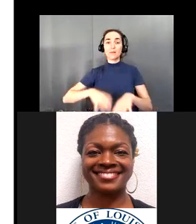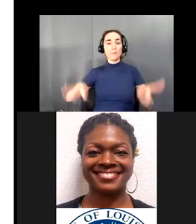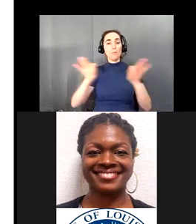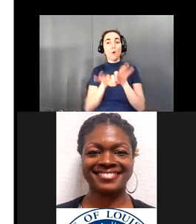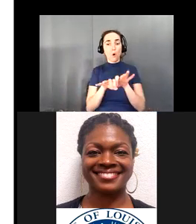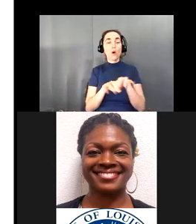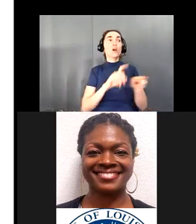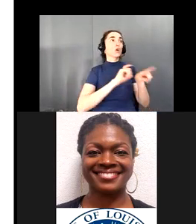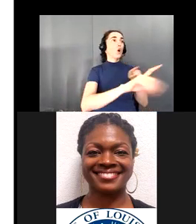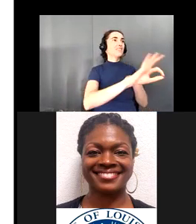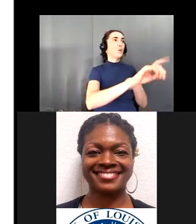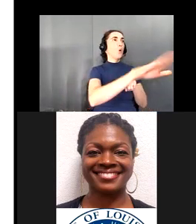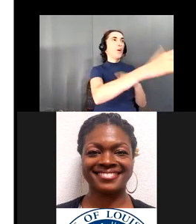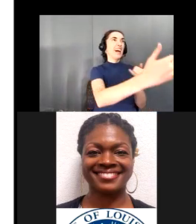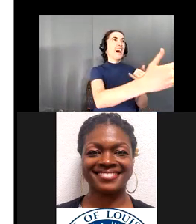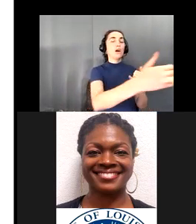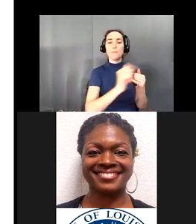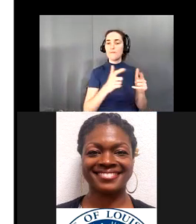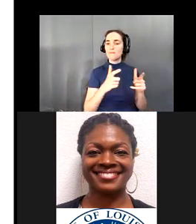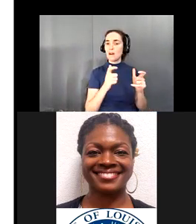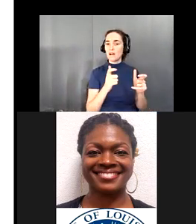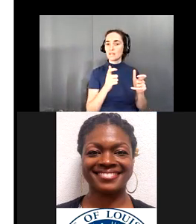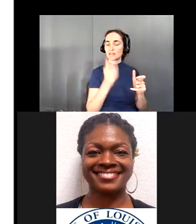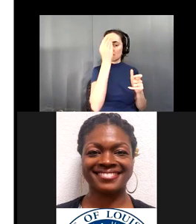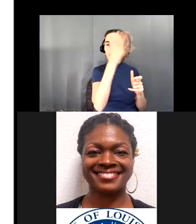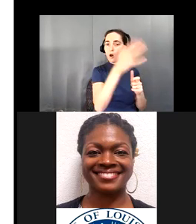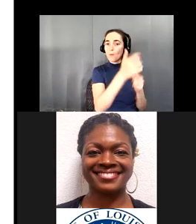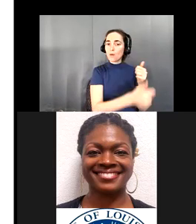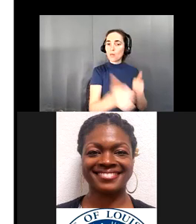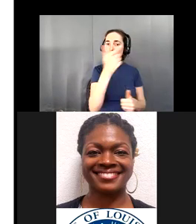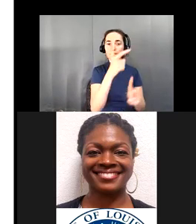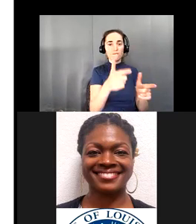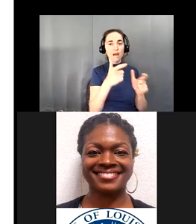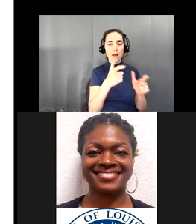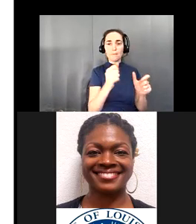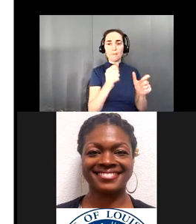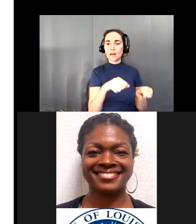on that okay so you need to alert the authorities as quickly as you can. We say involve the